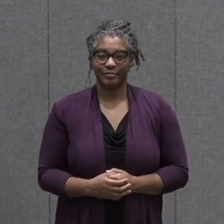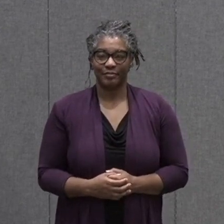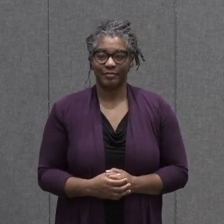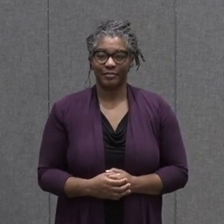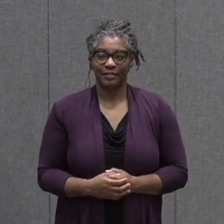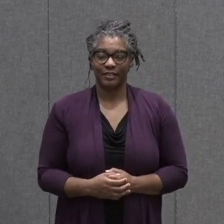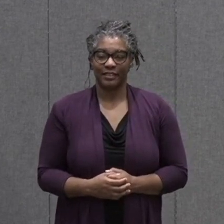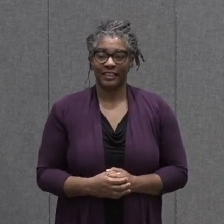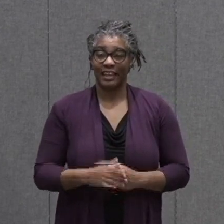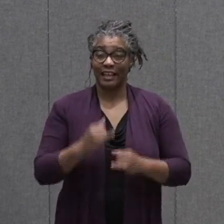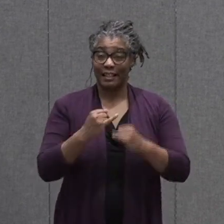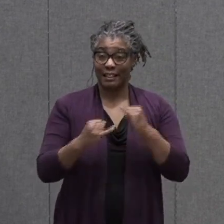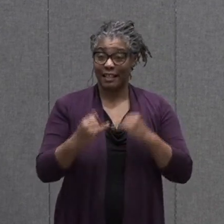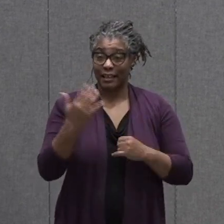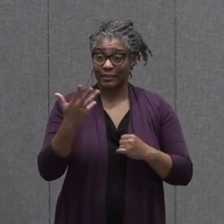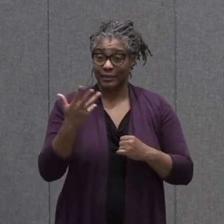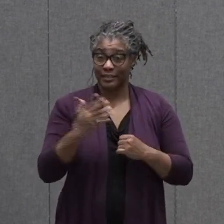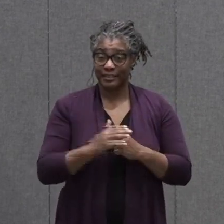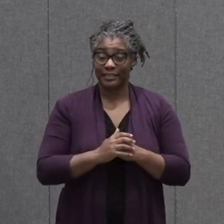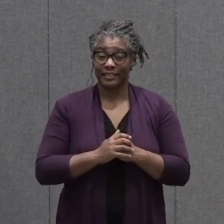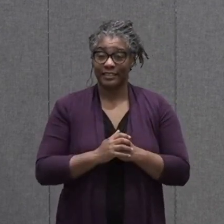And our last digraph is sh.